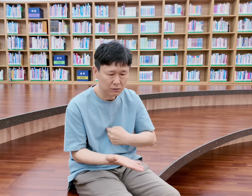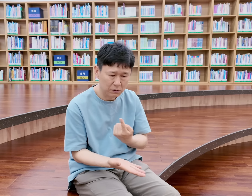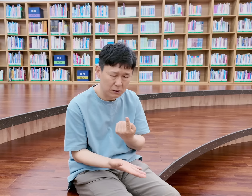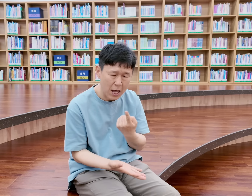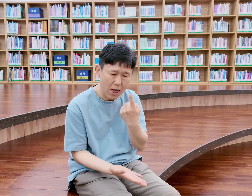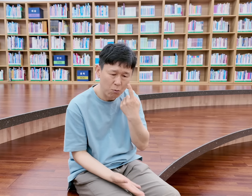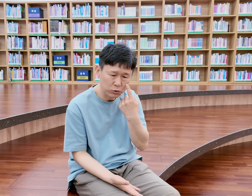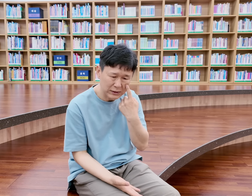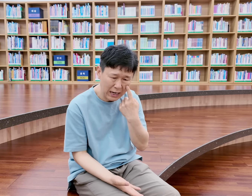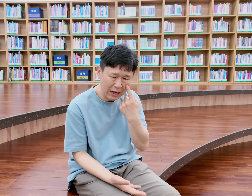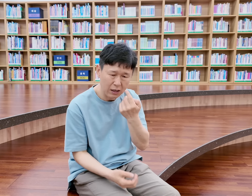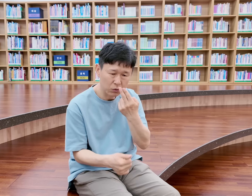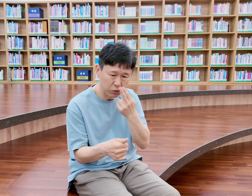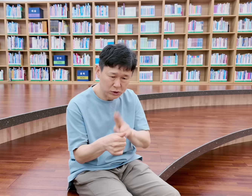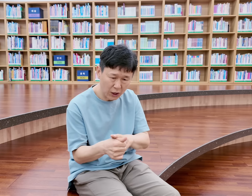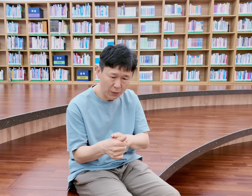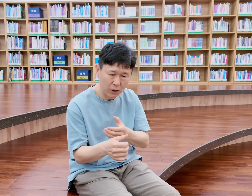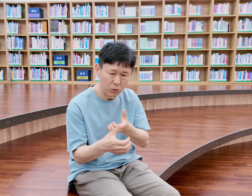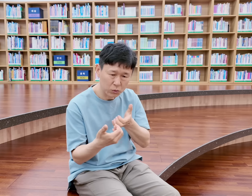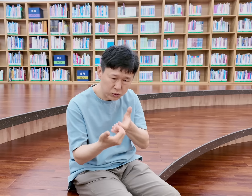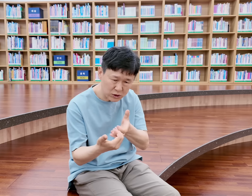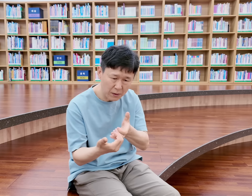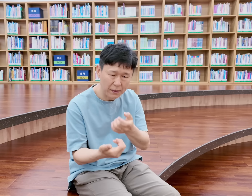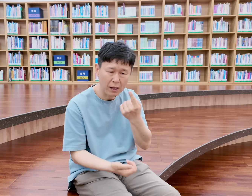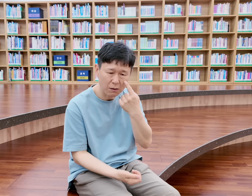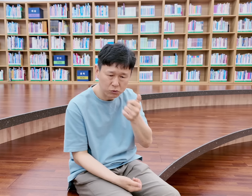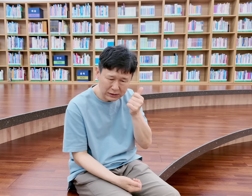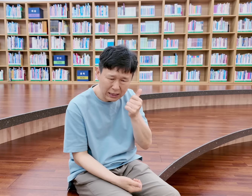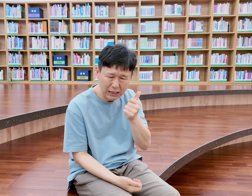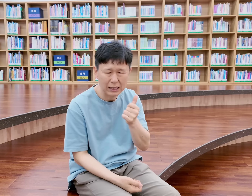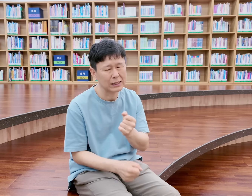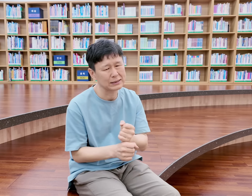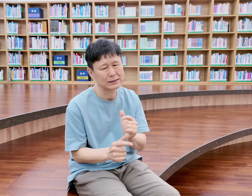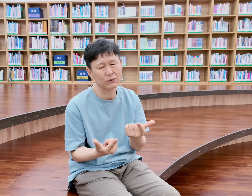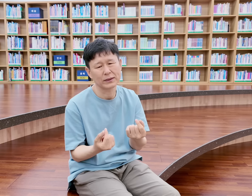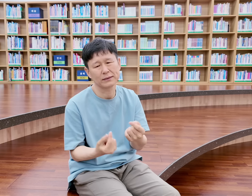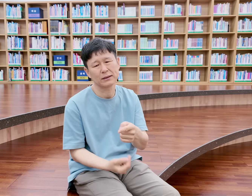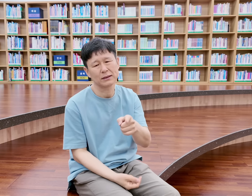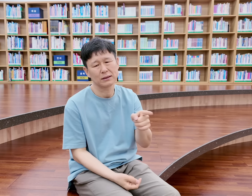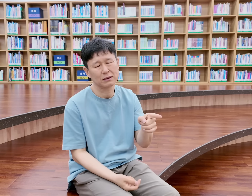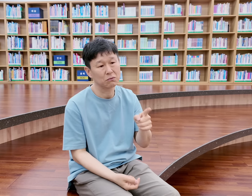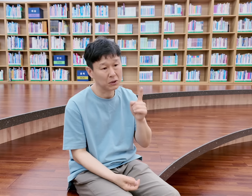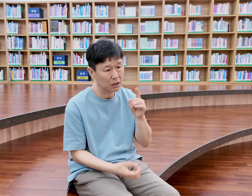I think the big problem is the lack of challenge to try it alone.